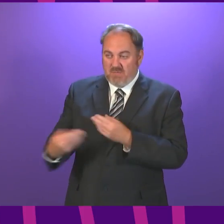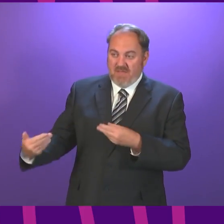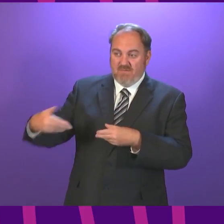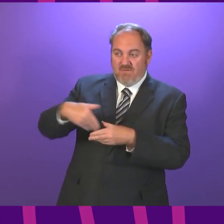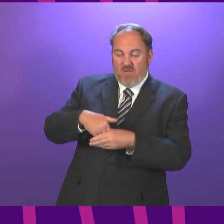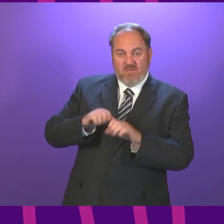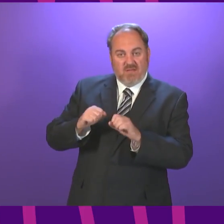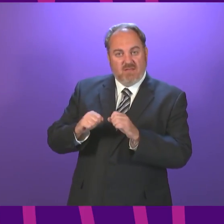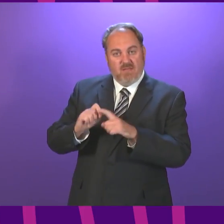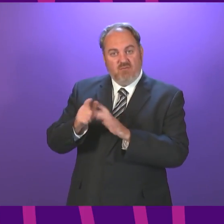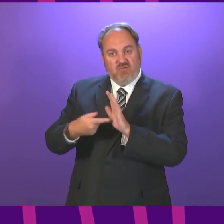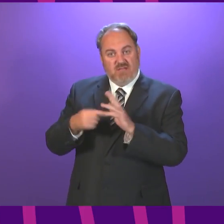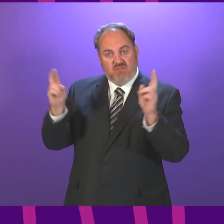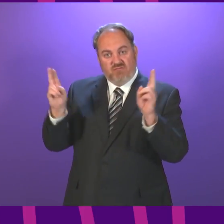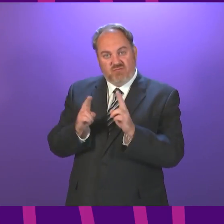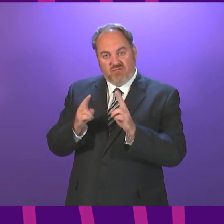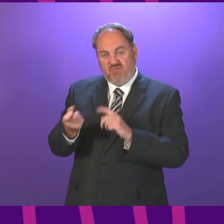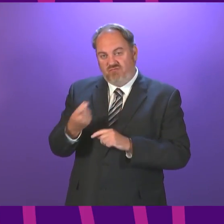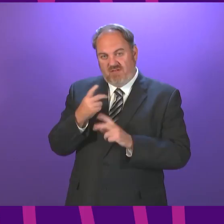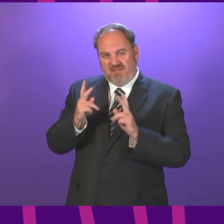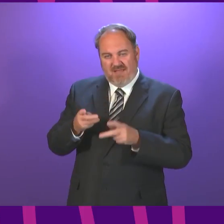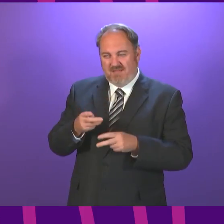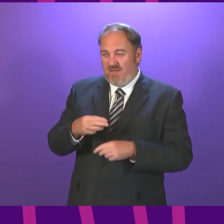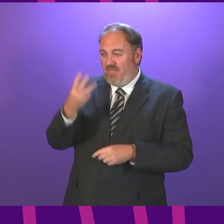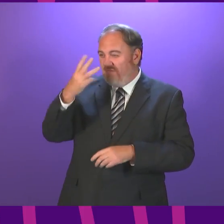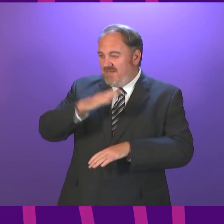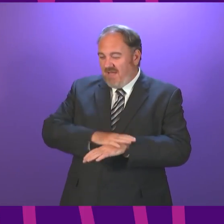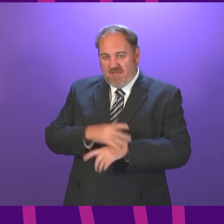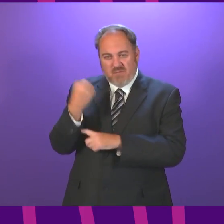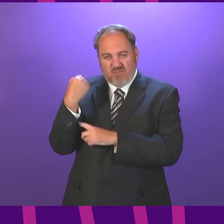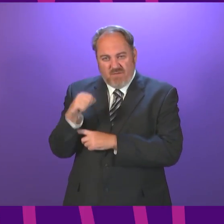The SNP’s persistent refusal to work with the UK Government is costing lives. The First